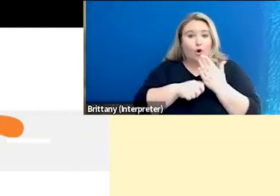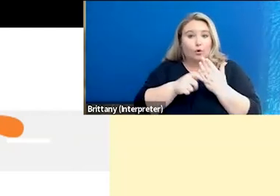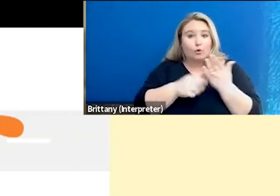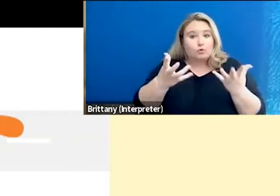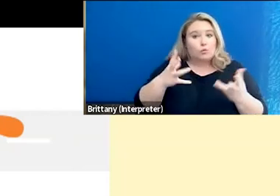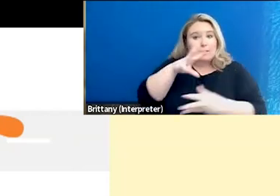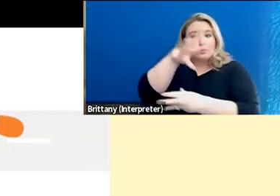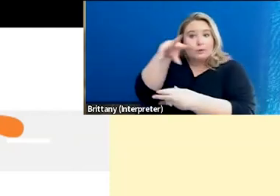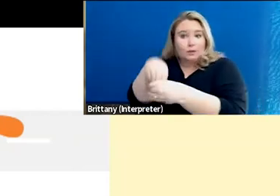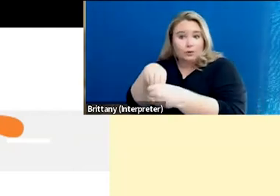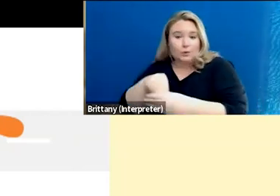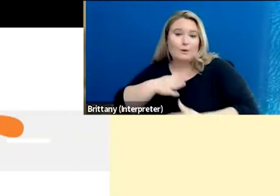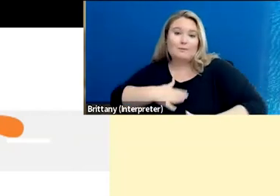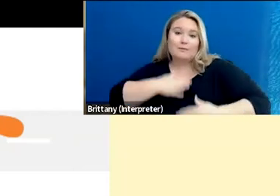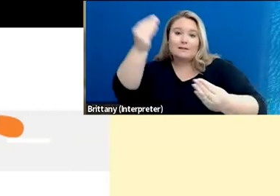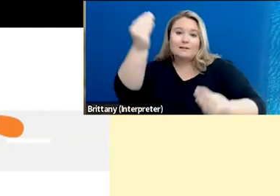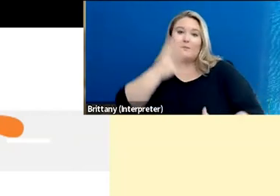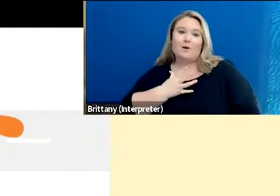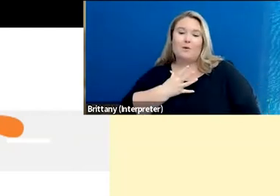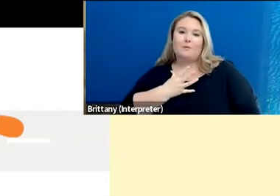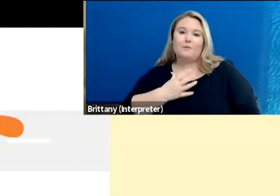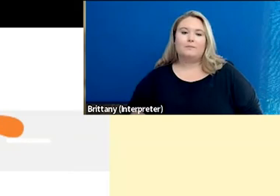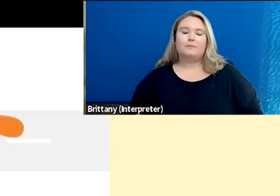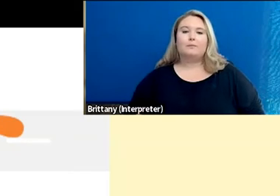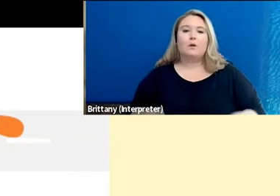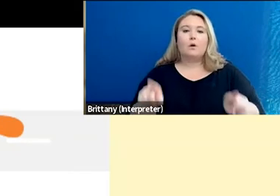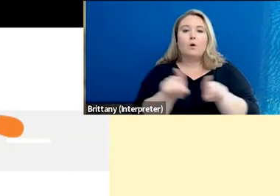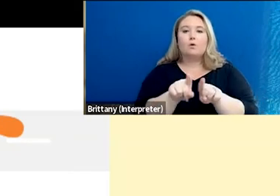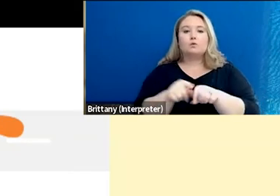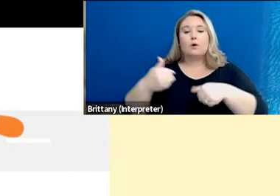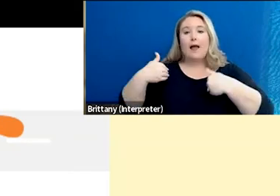please let me know. We have the advisory committee meeting on...